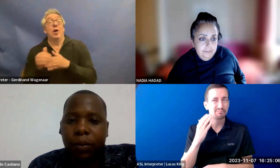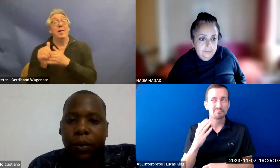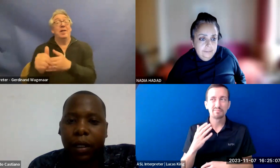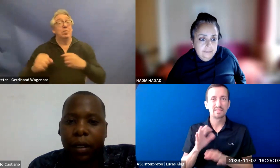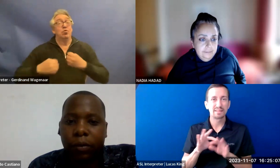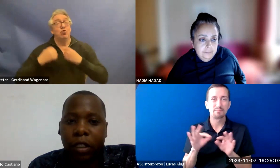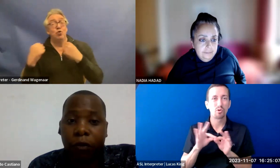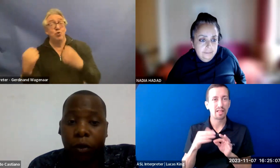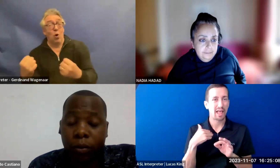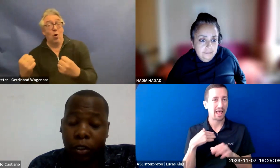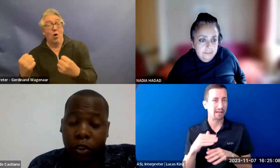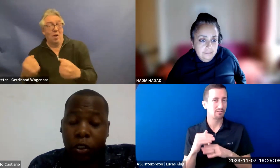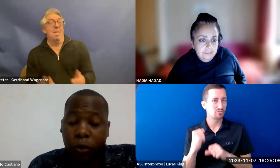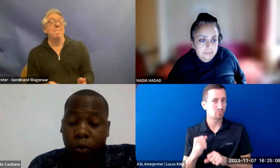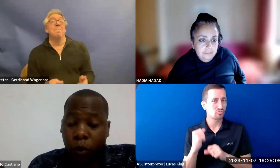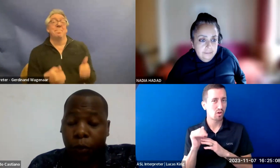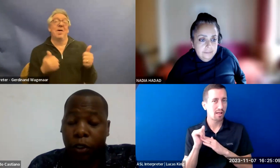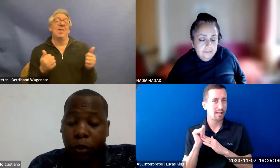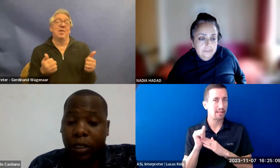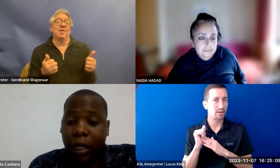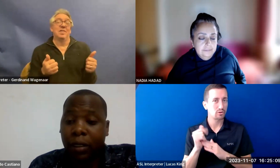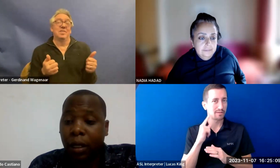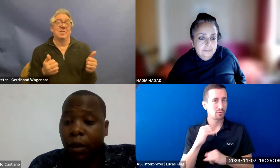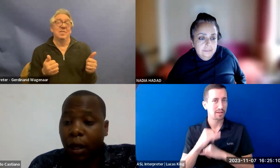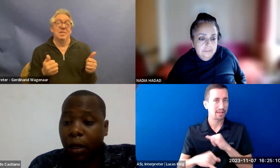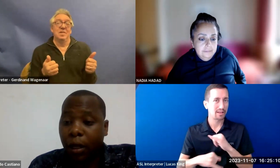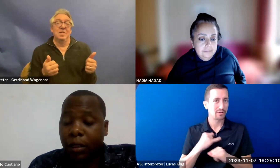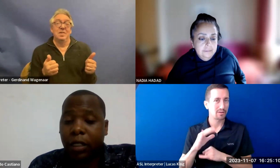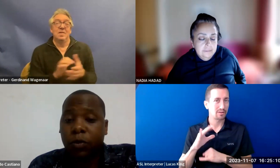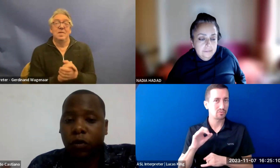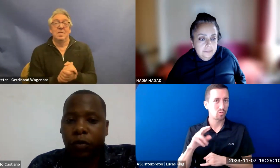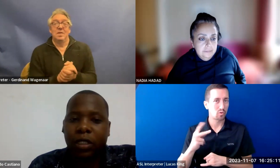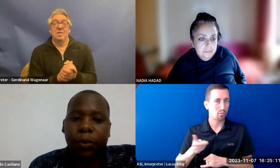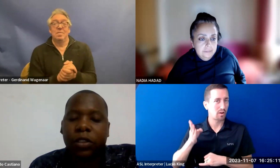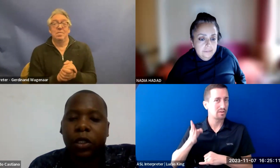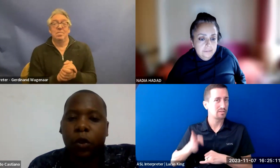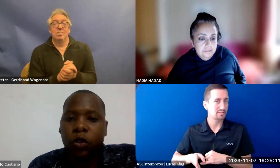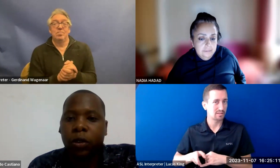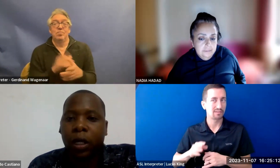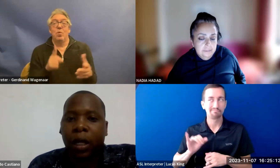in the international cooperation side in terms of disability inclusion.